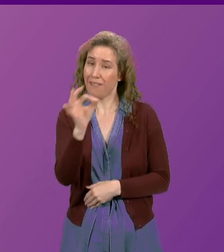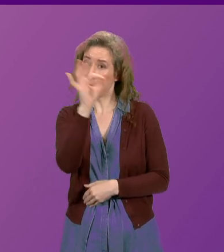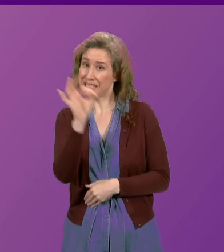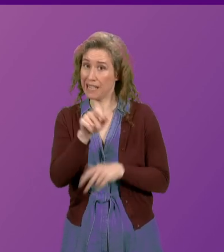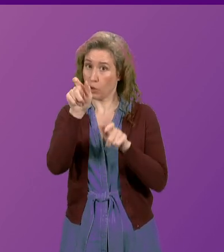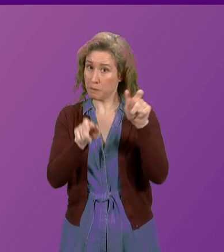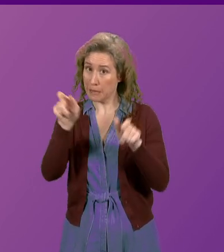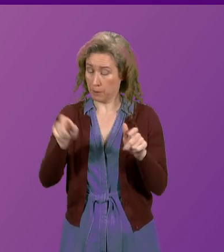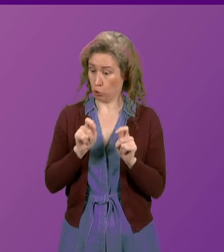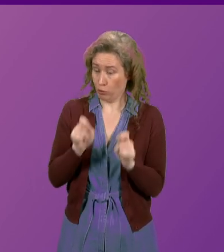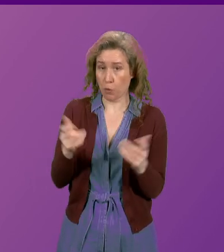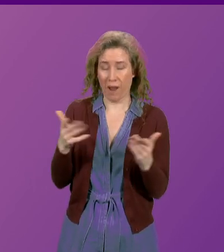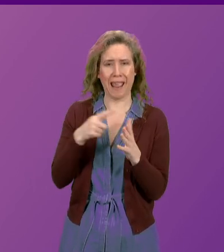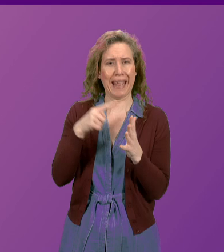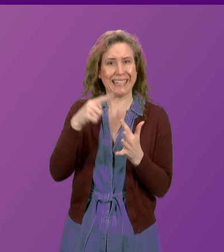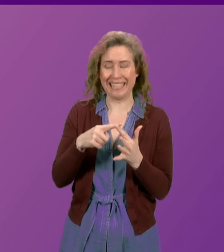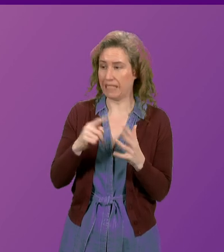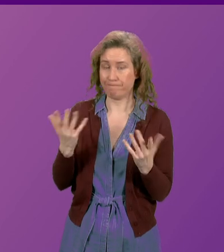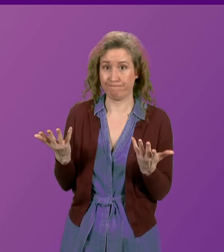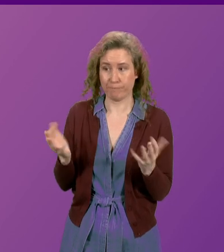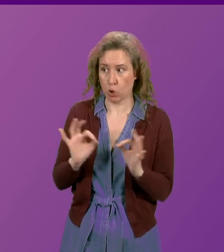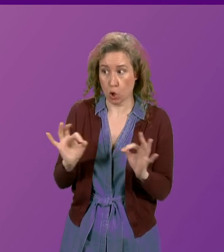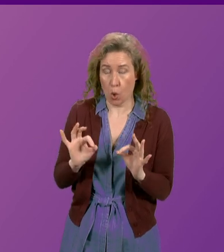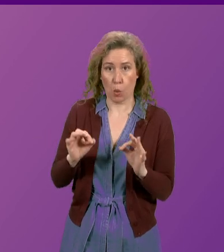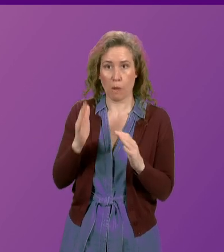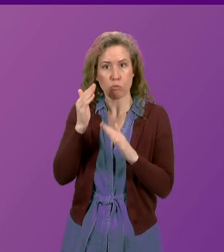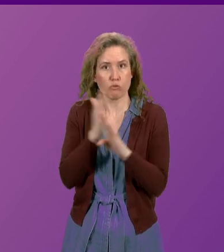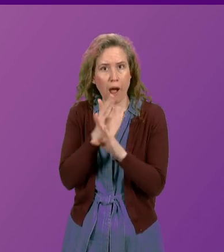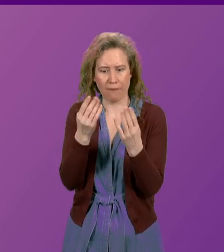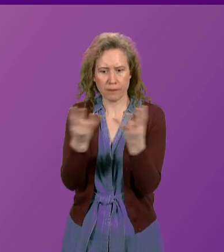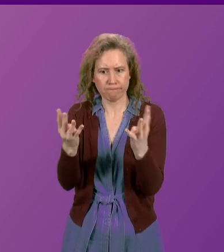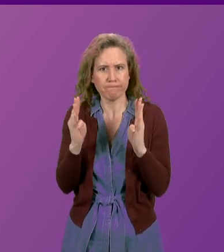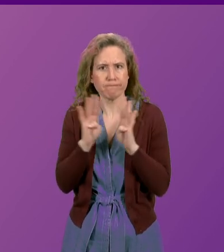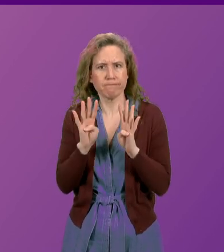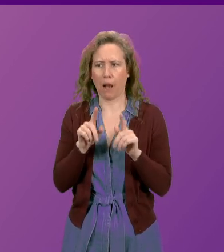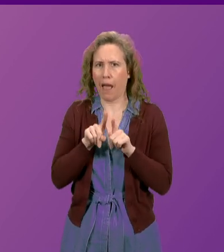our emergency departments did not have access to a private cubicle. In the RCEM’s words,